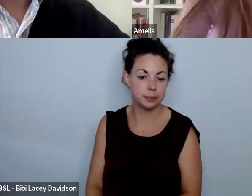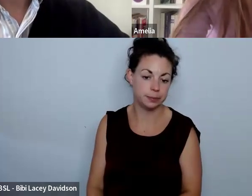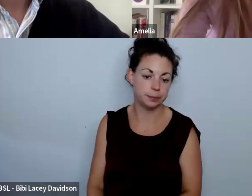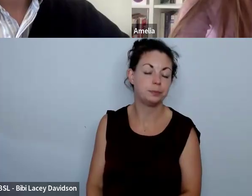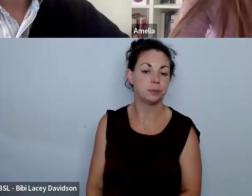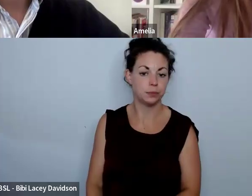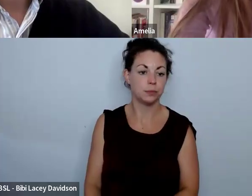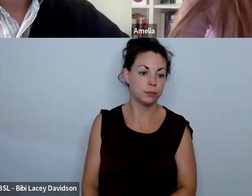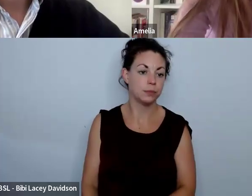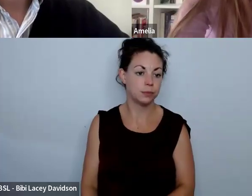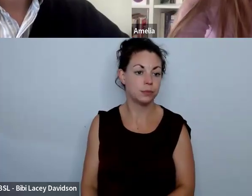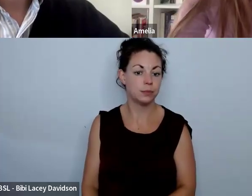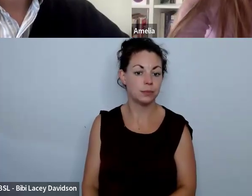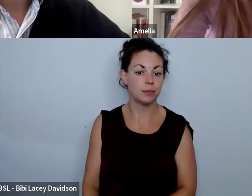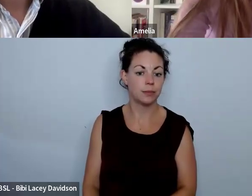from in terms of the getting into policy side of things